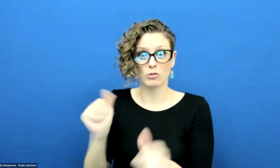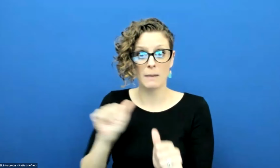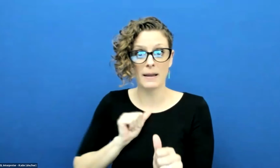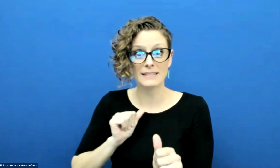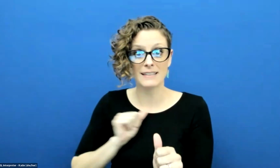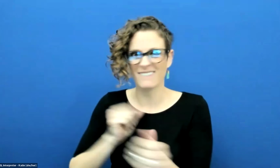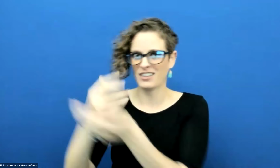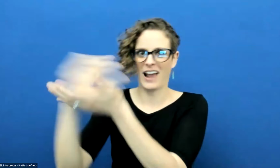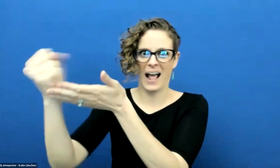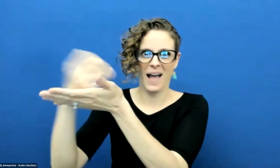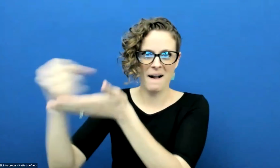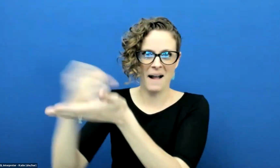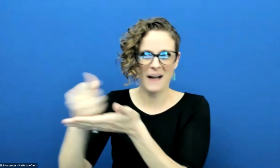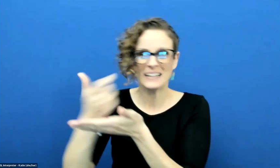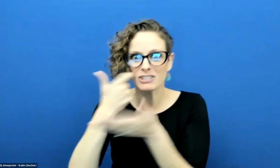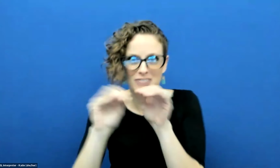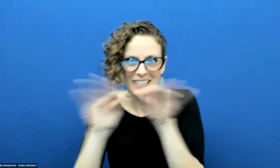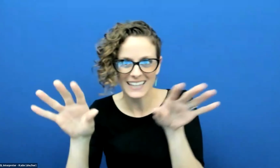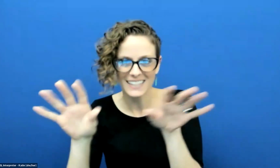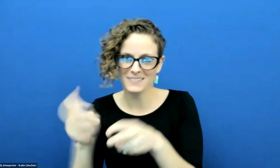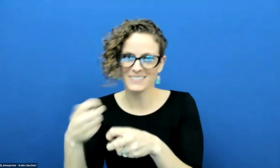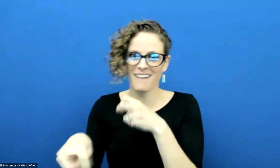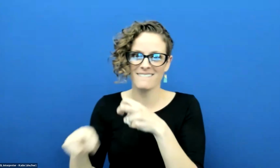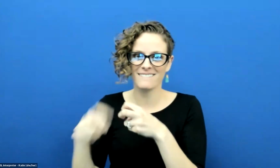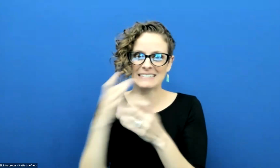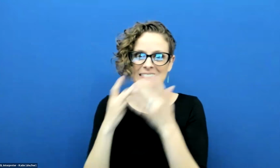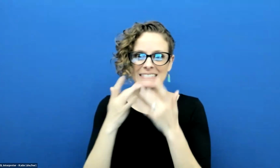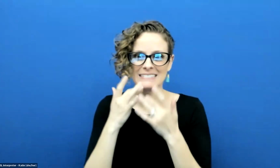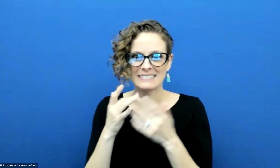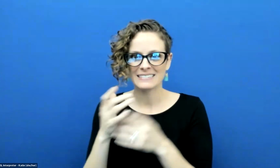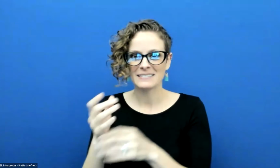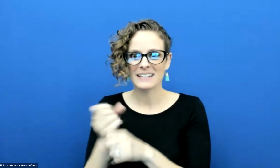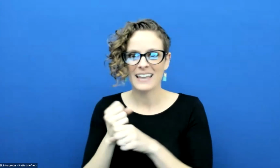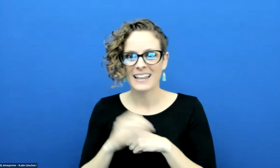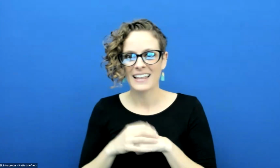they're just just released and and the initial orders I think you exceeded their expectations